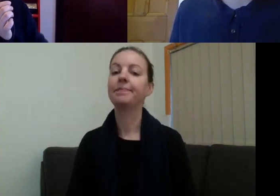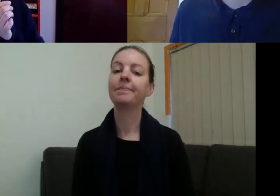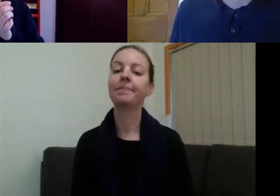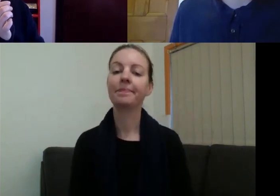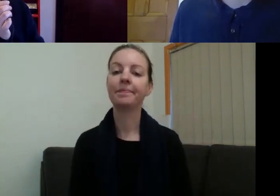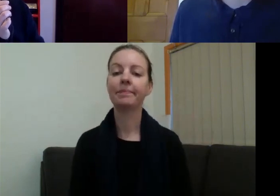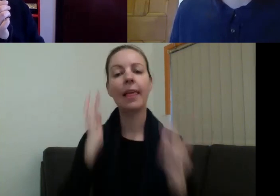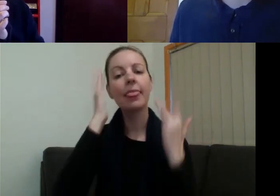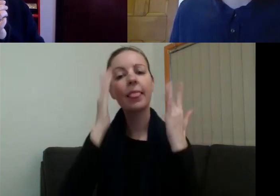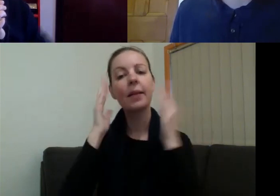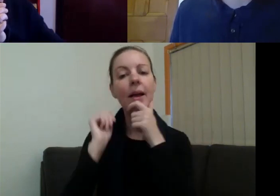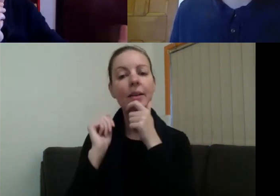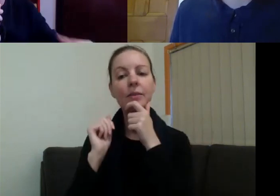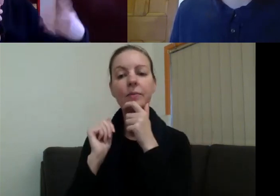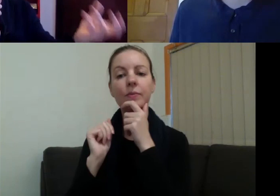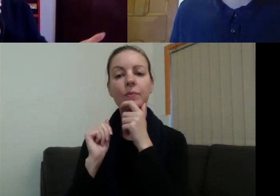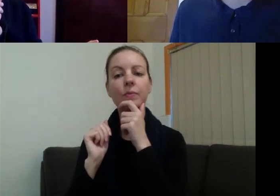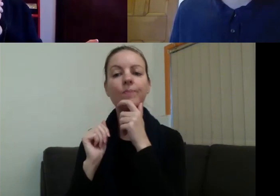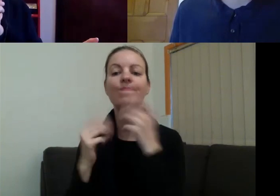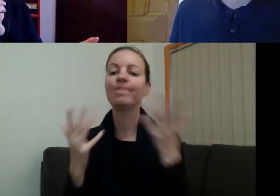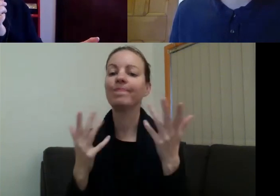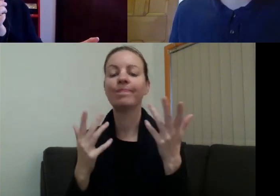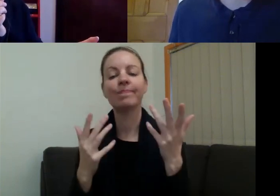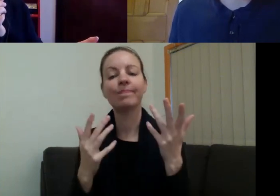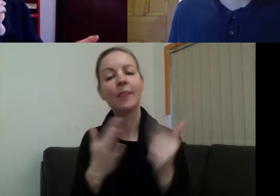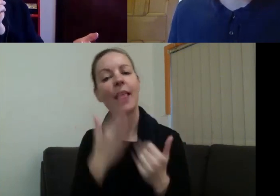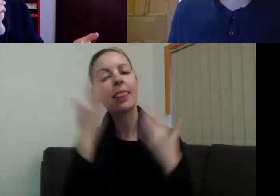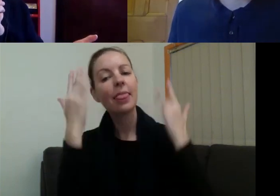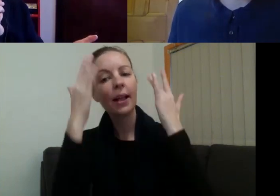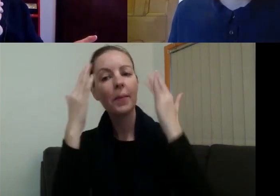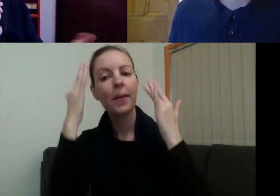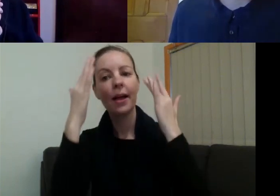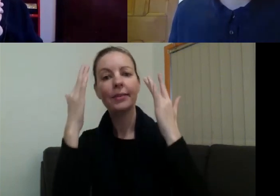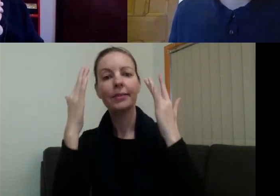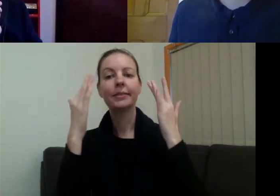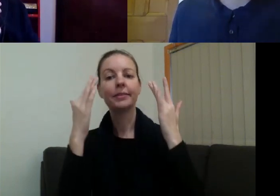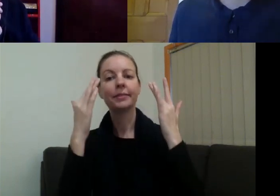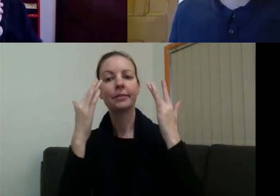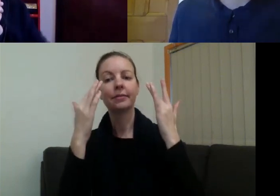think about - I would invite you to think about the amazing, like,